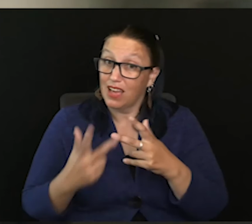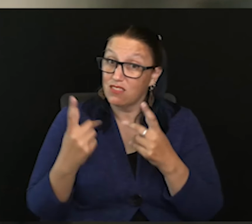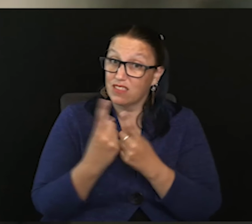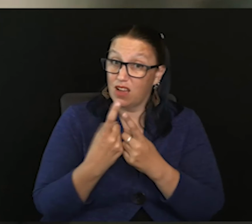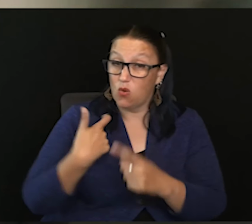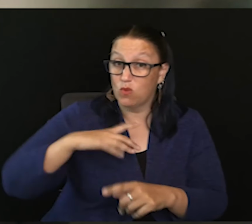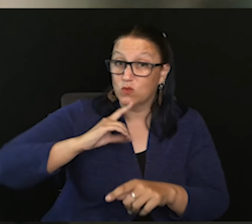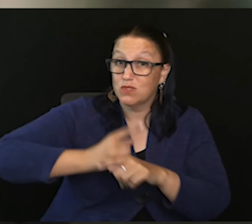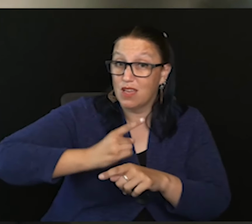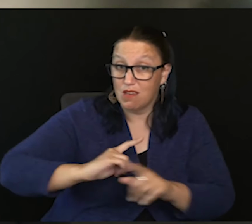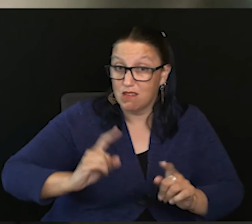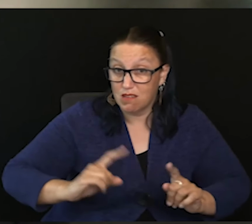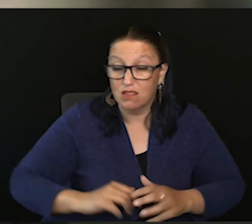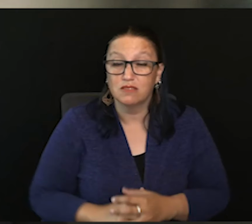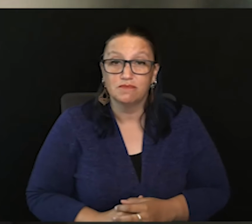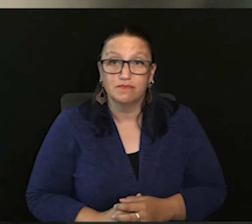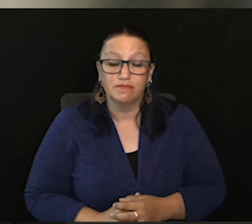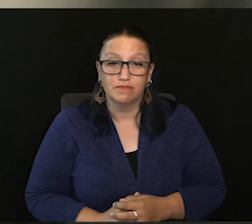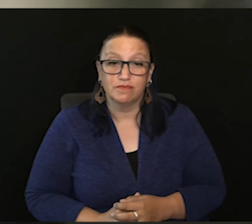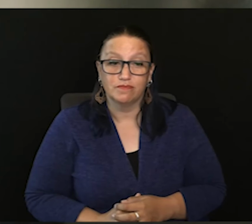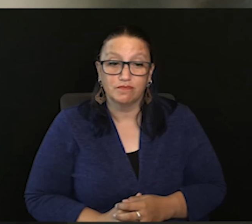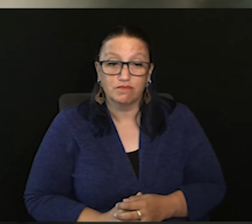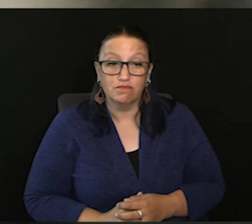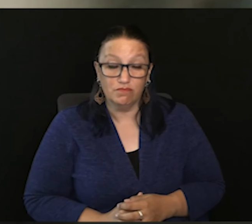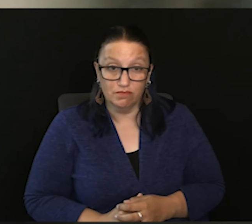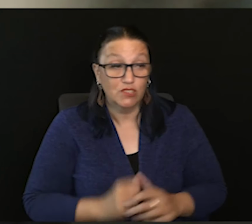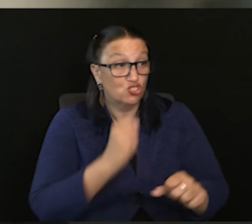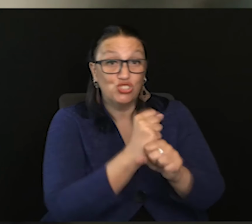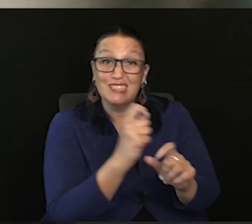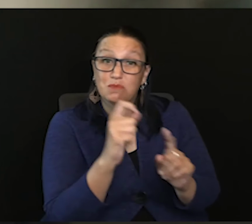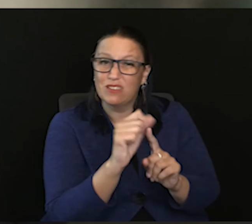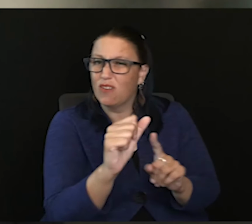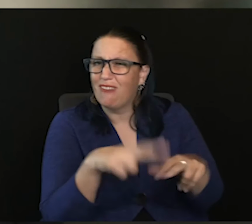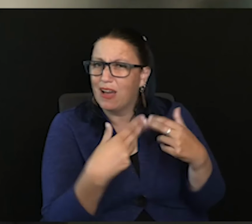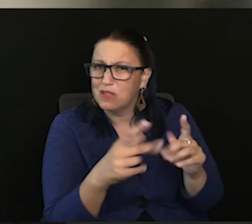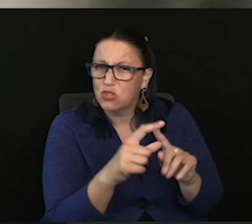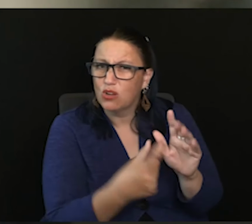the only other point that I want to make is the GP's and pharmacies are collectively